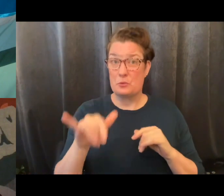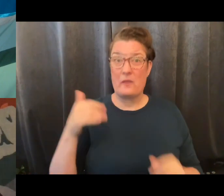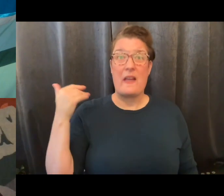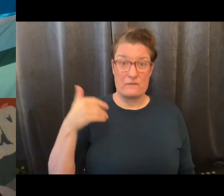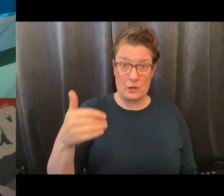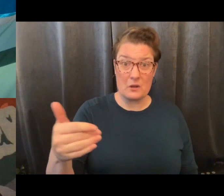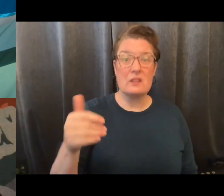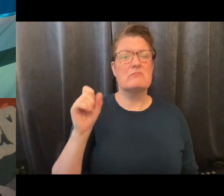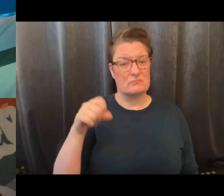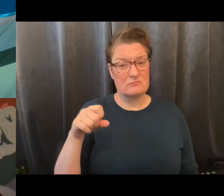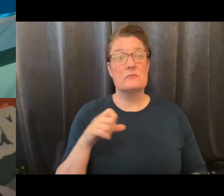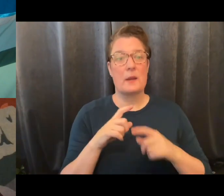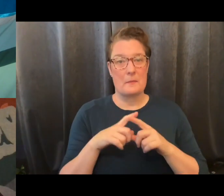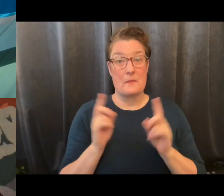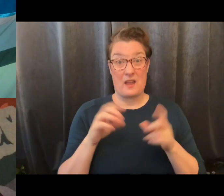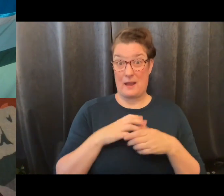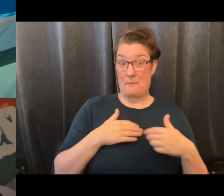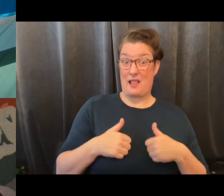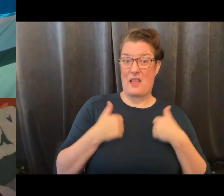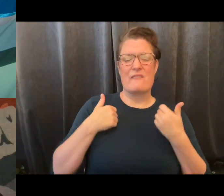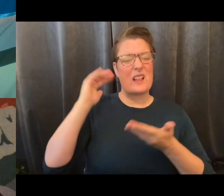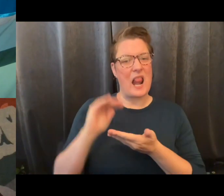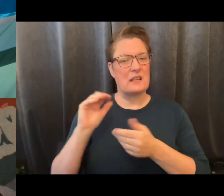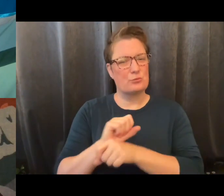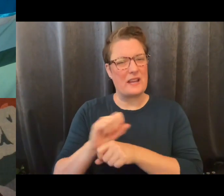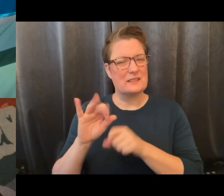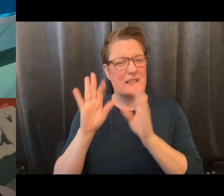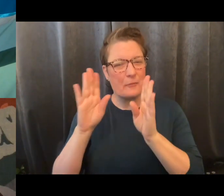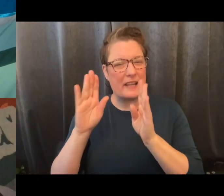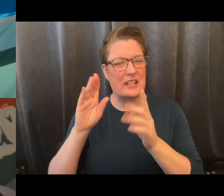lifetime have as much of a practice of paying attention to what was done well.